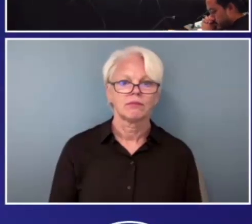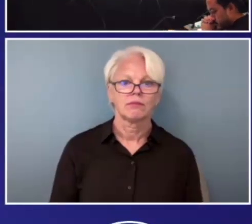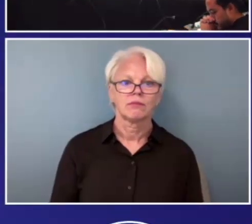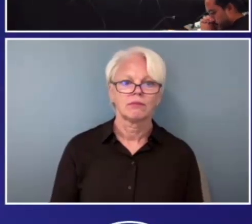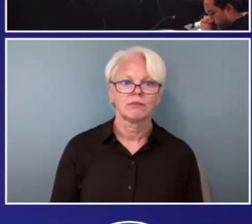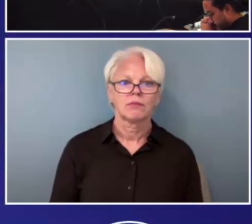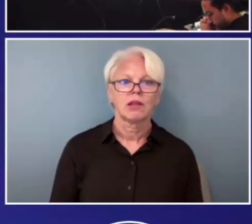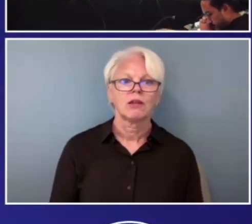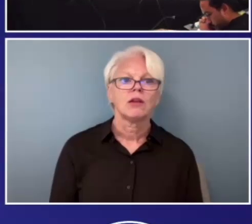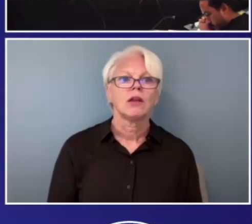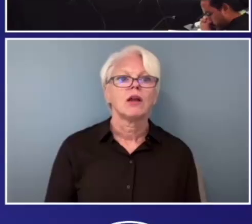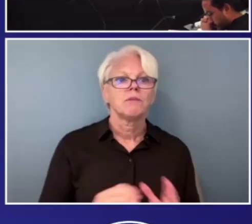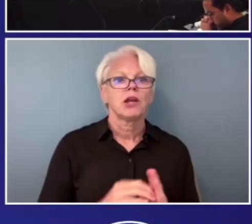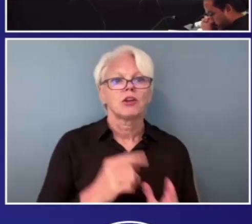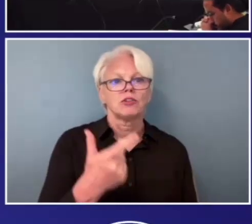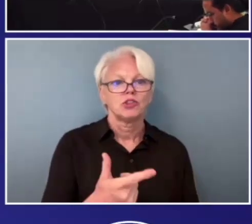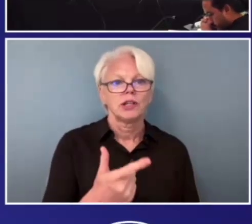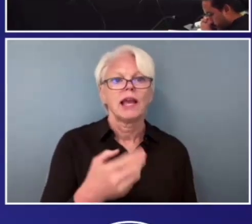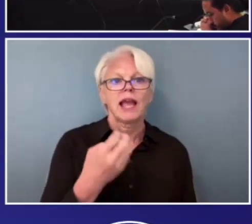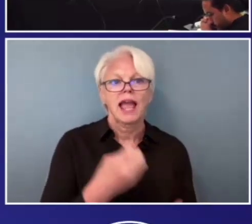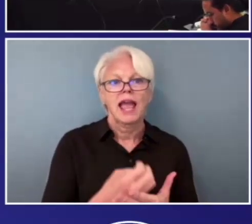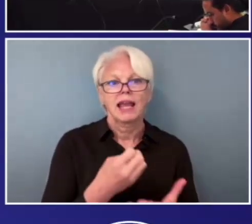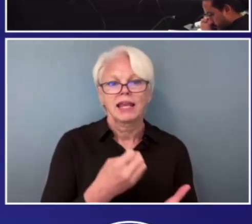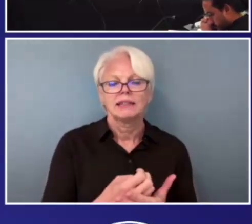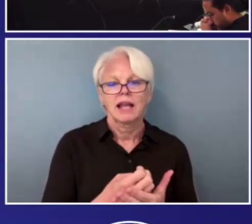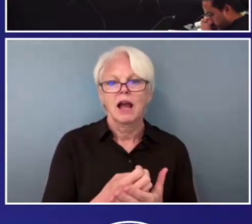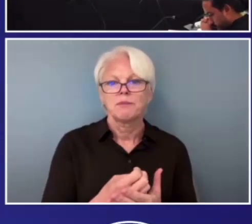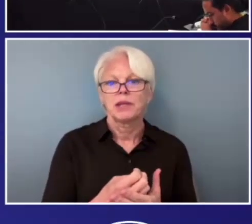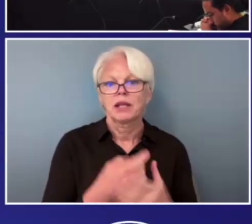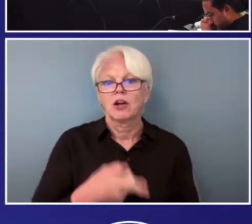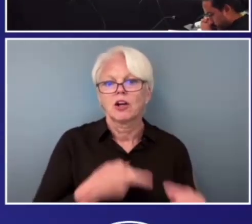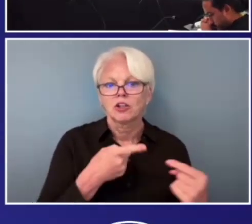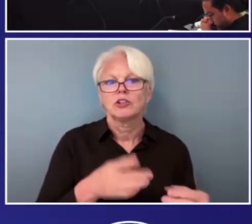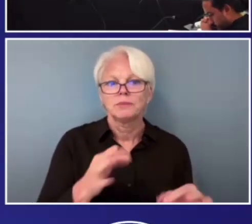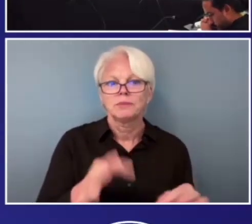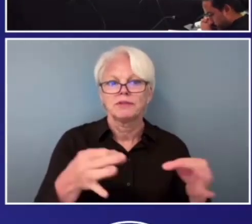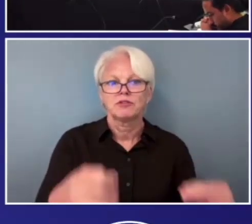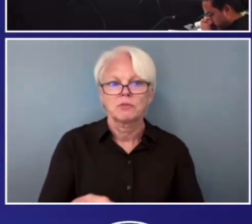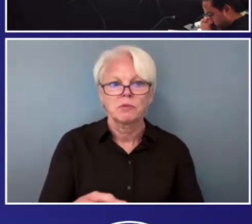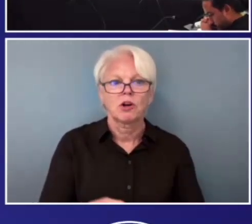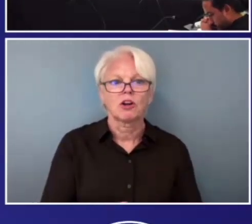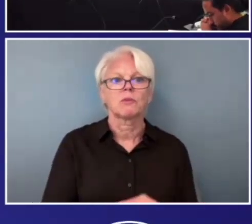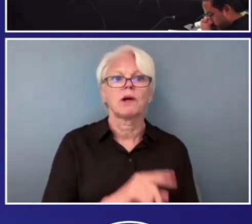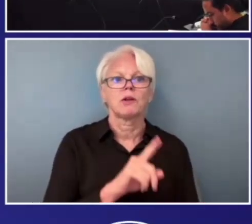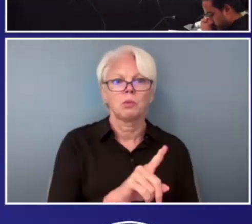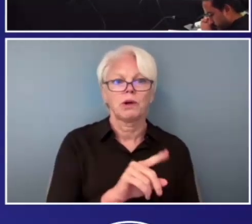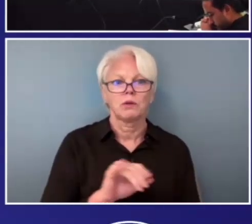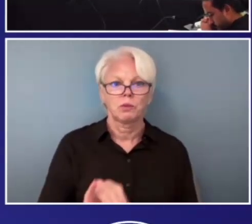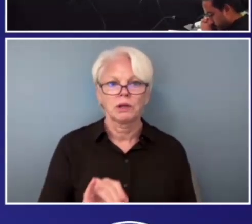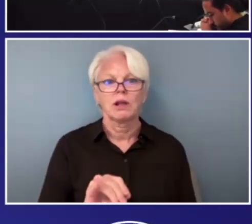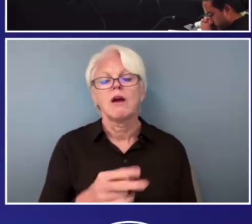Paragraph (g), economic hardship deferment. Paragraph (1) Romanette one, for loans disbursed before July 1,